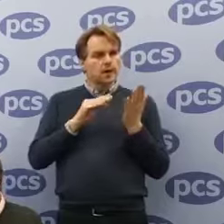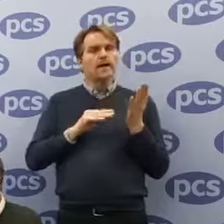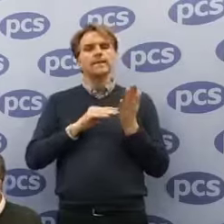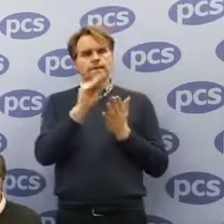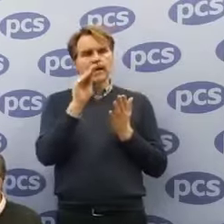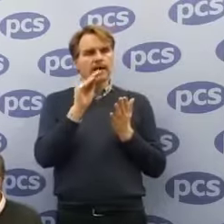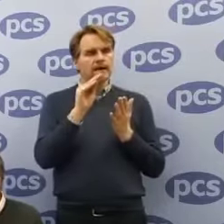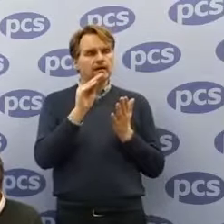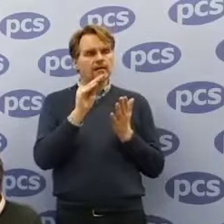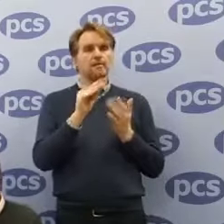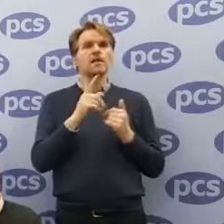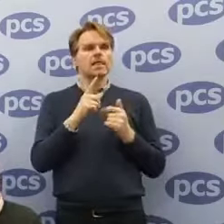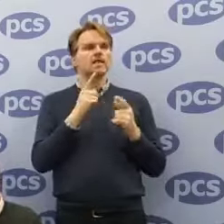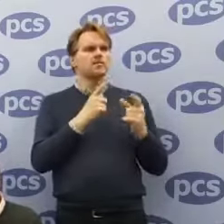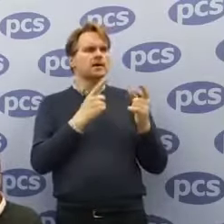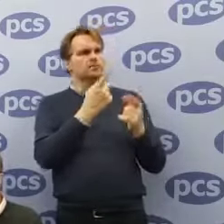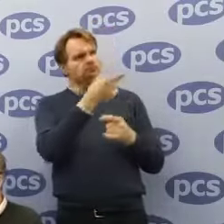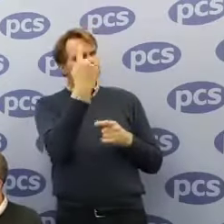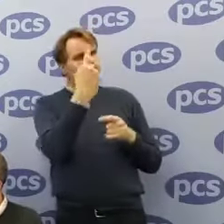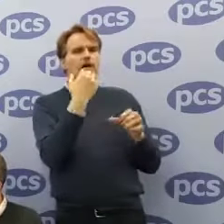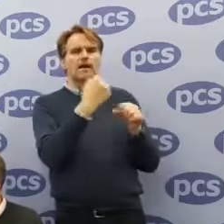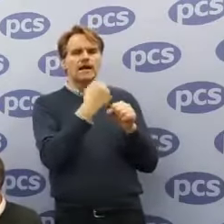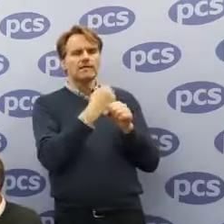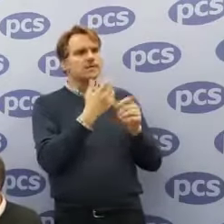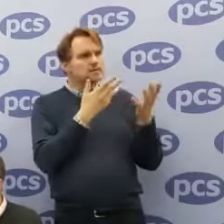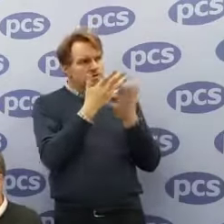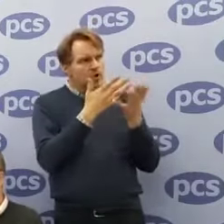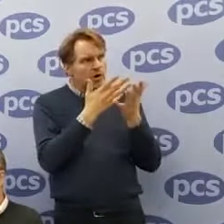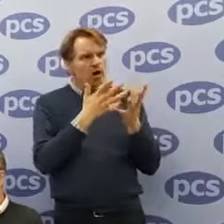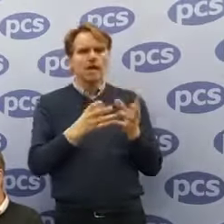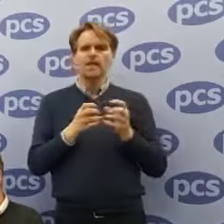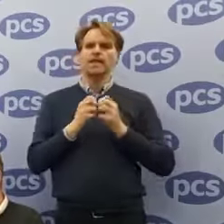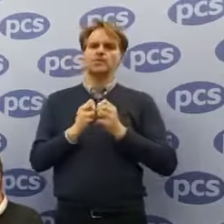then that would have been a very worthwhile cost-effective thing to